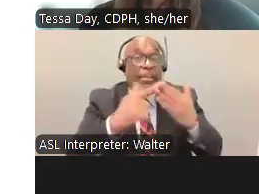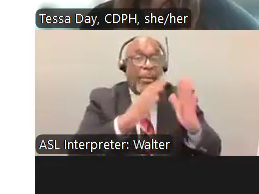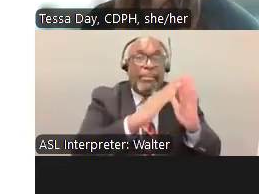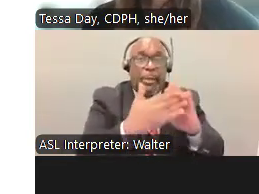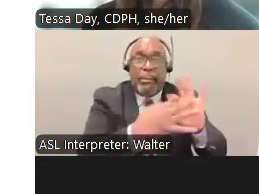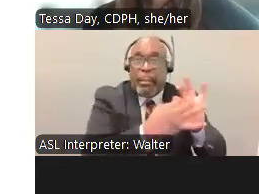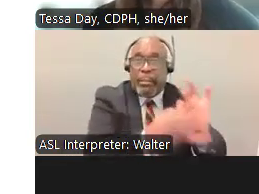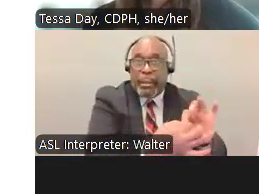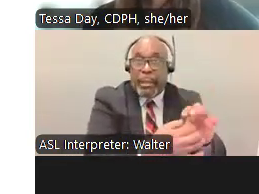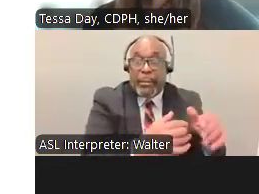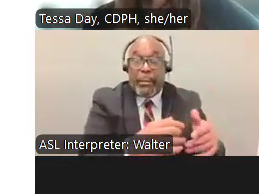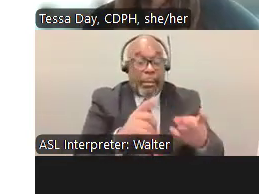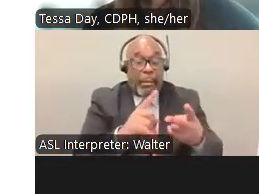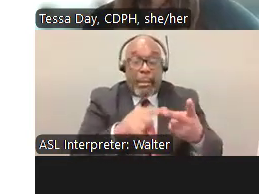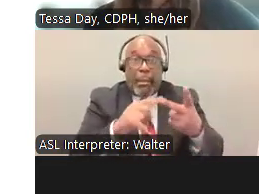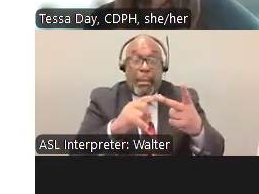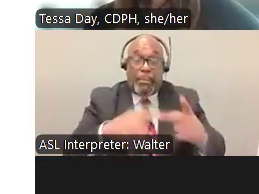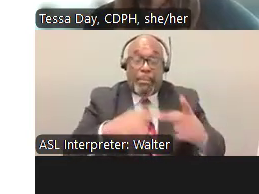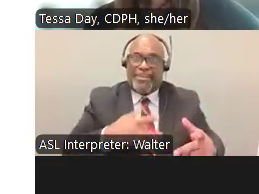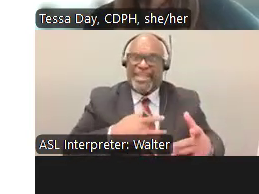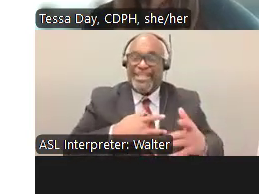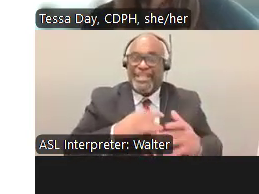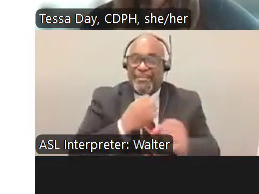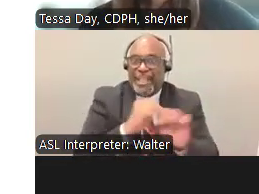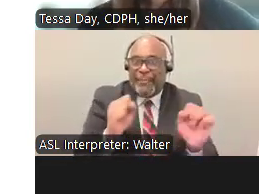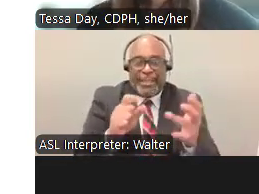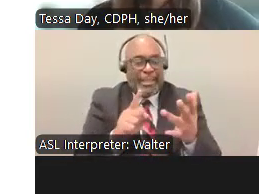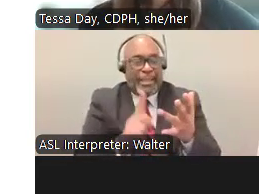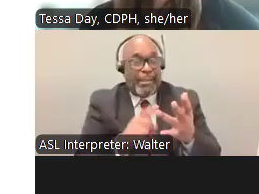13:27:51 perceptions of safety and 13:27:53 violence, trust in public